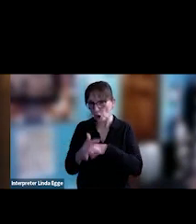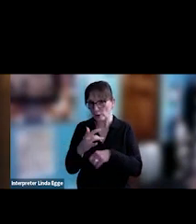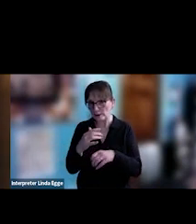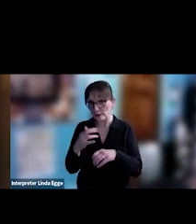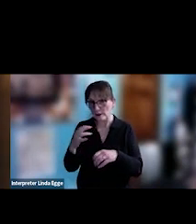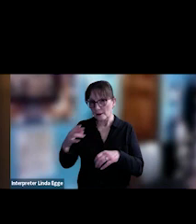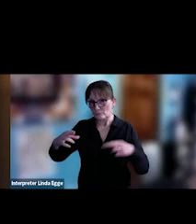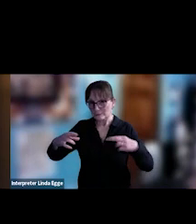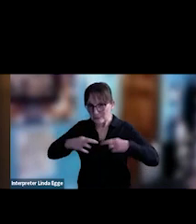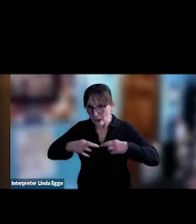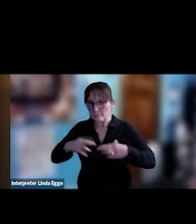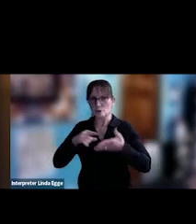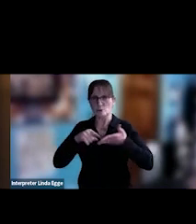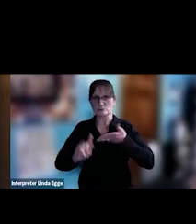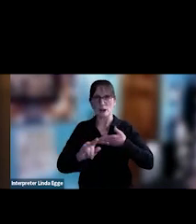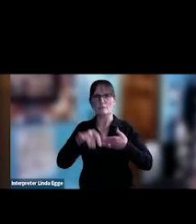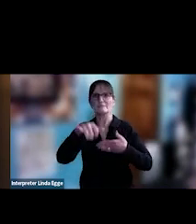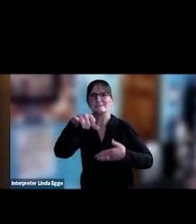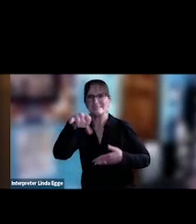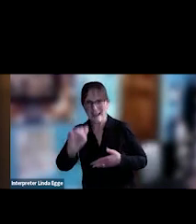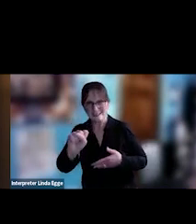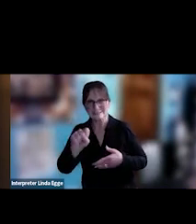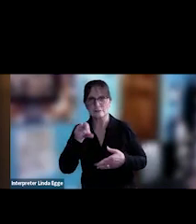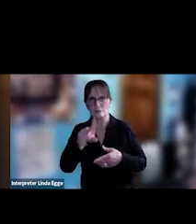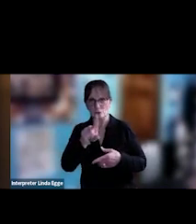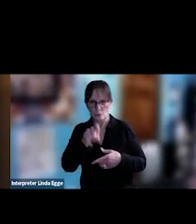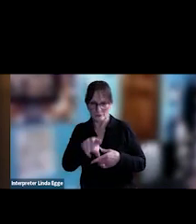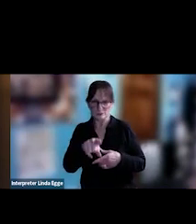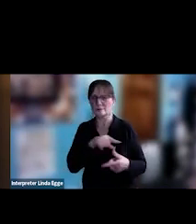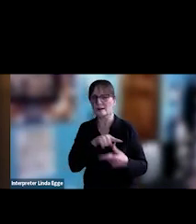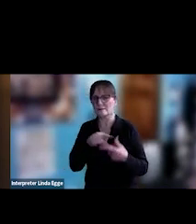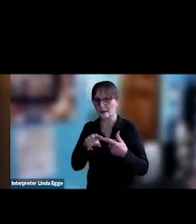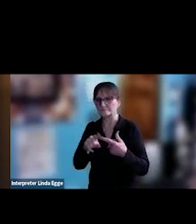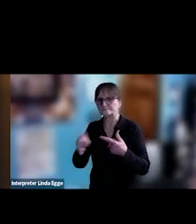you would check off yes to this question. And then the follow-up question is,